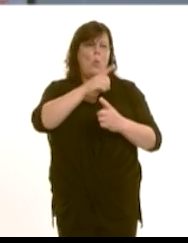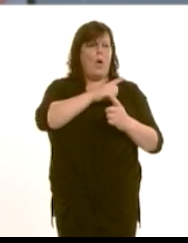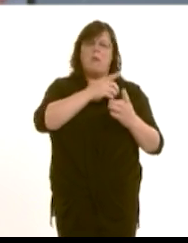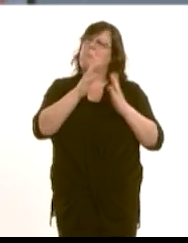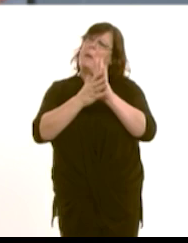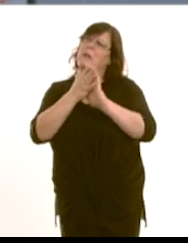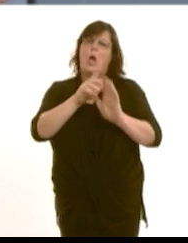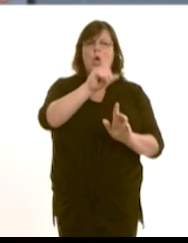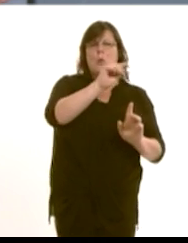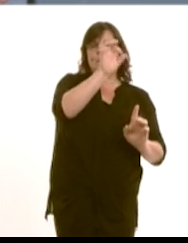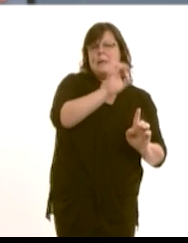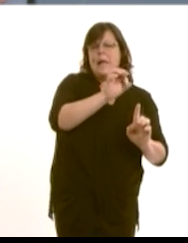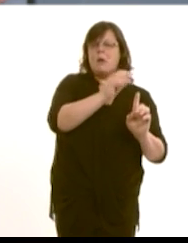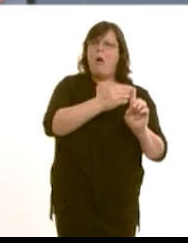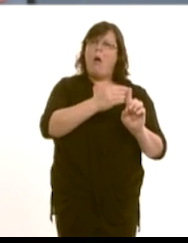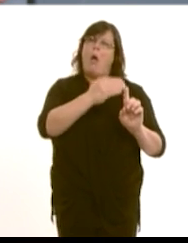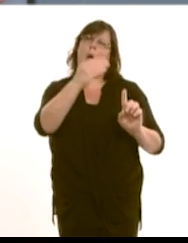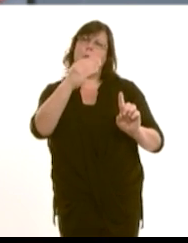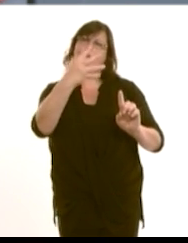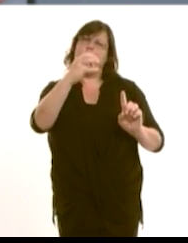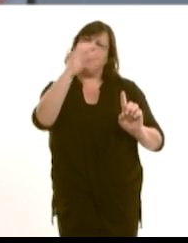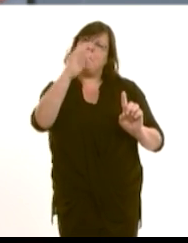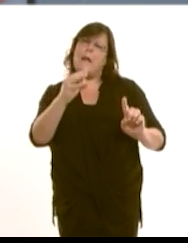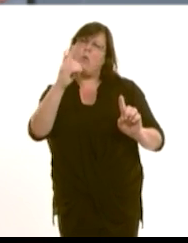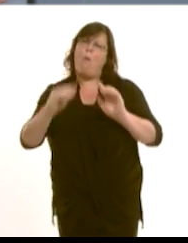staff, or, indeed 100 per cent of units having enough staff.